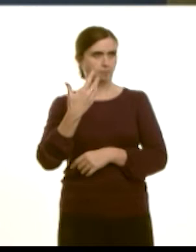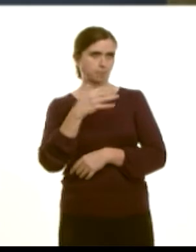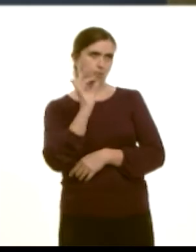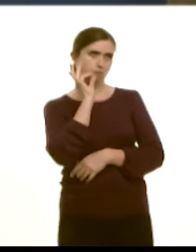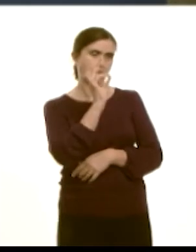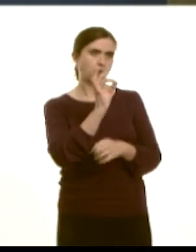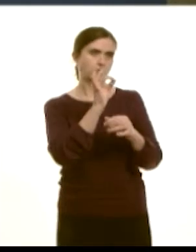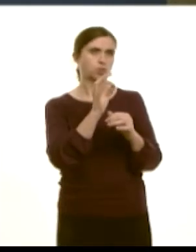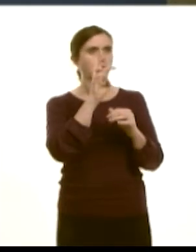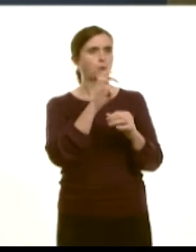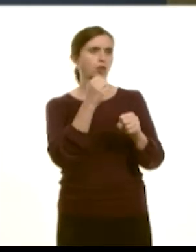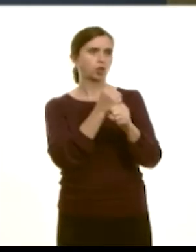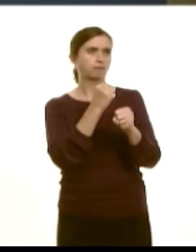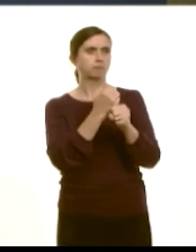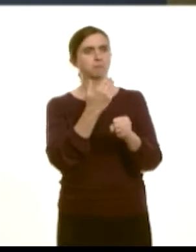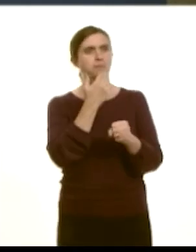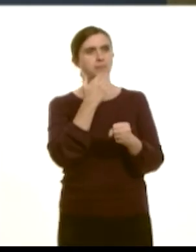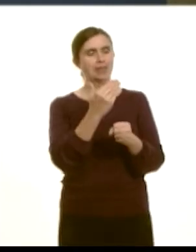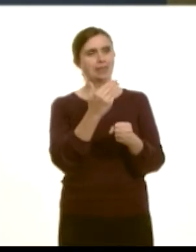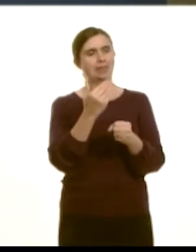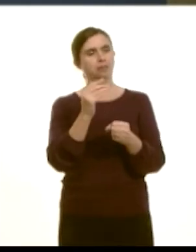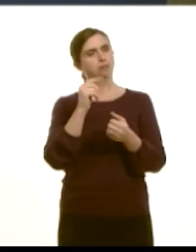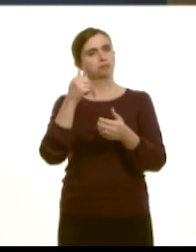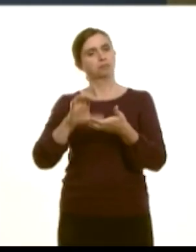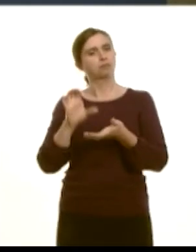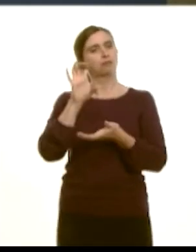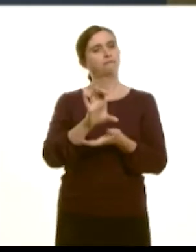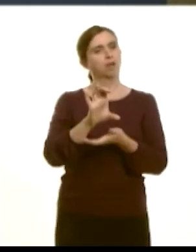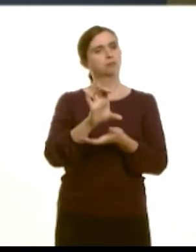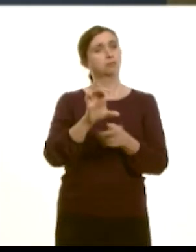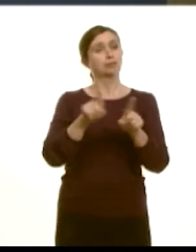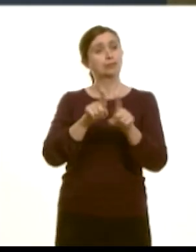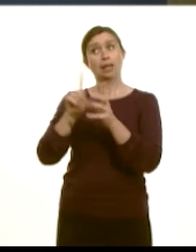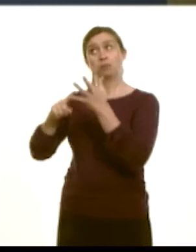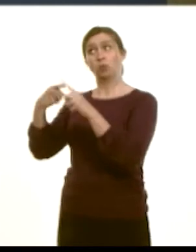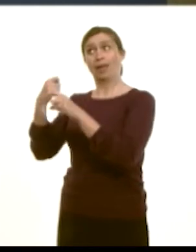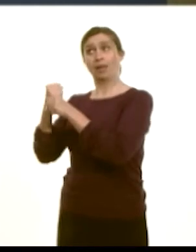to consider introducing a fund like the one introduced by the UK Government to provide